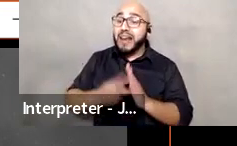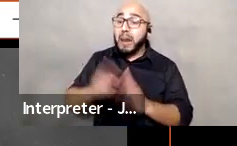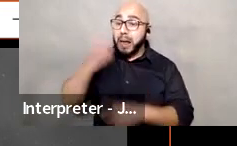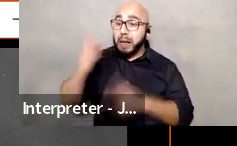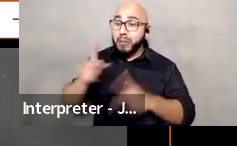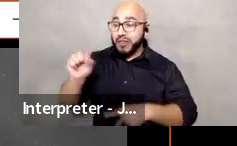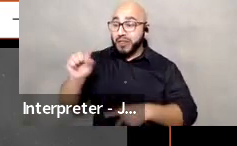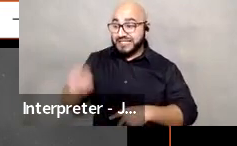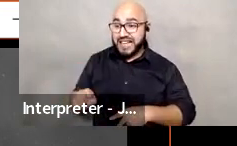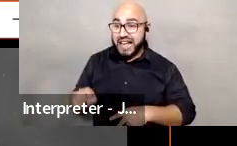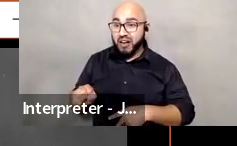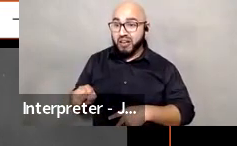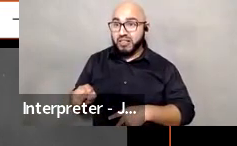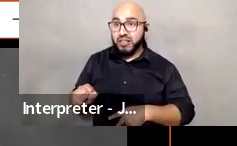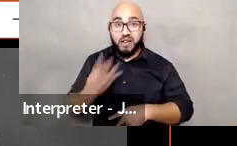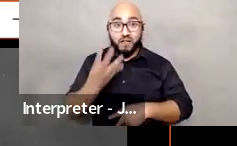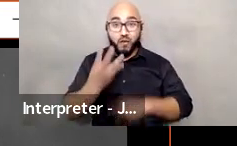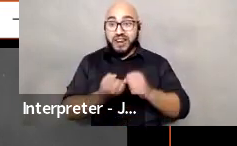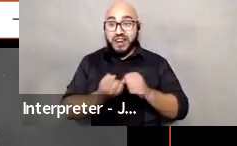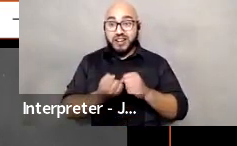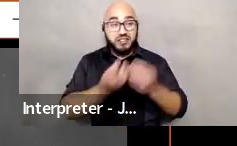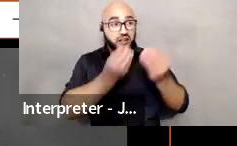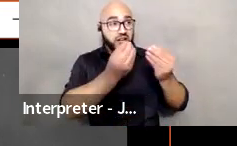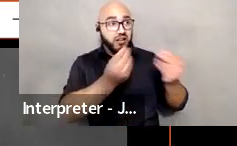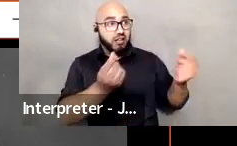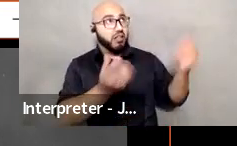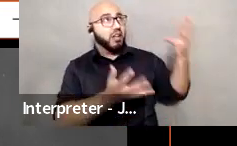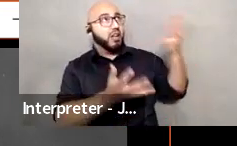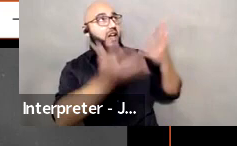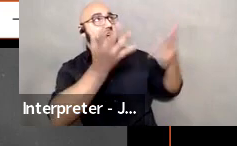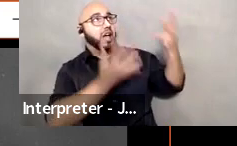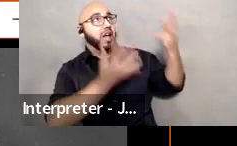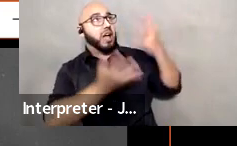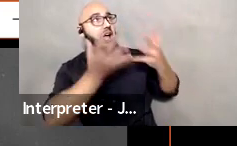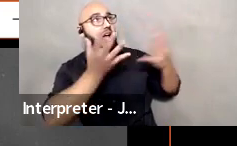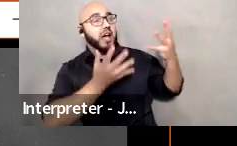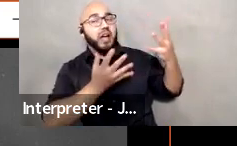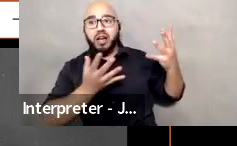To defend themselves. Against these frankly marauding.